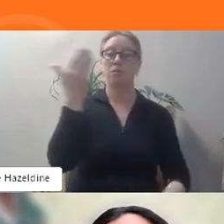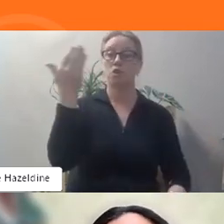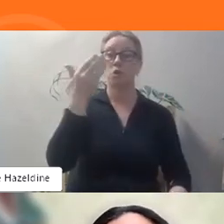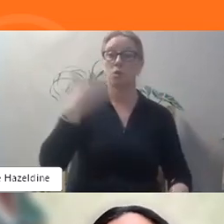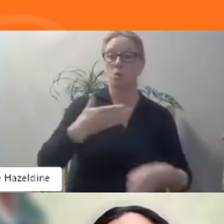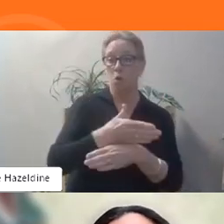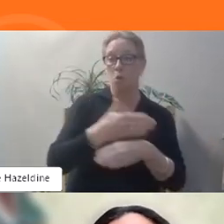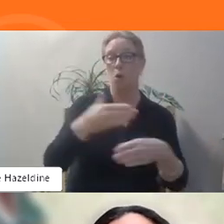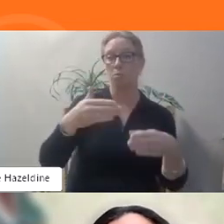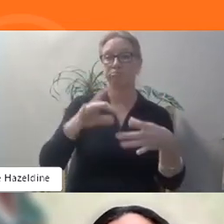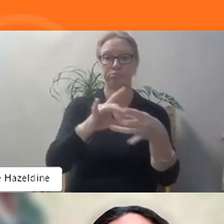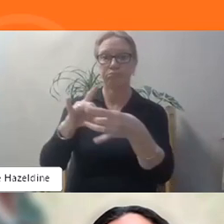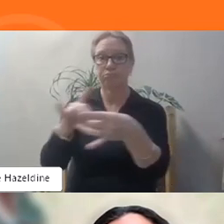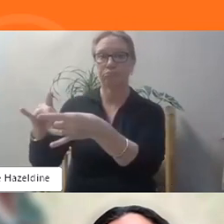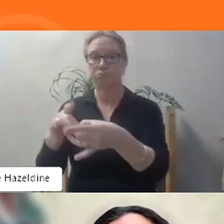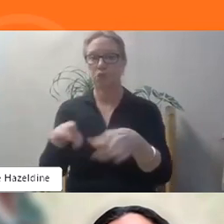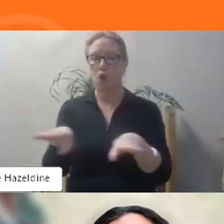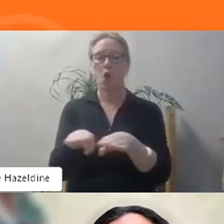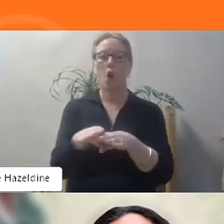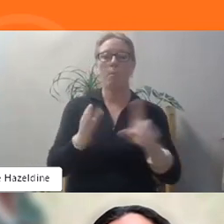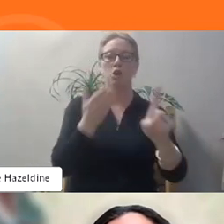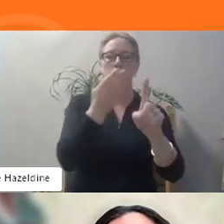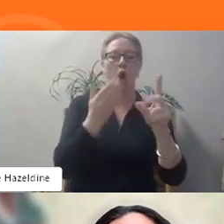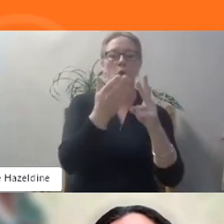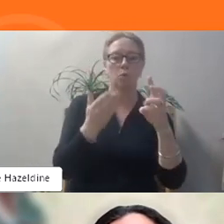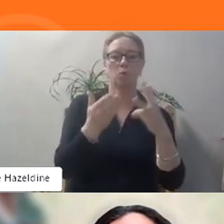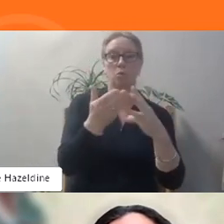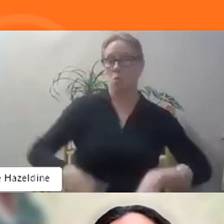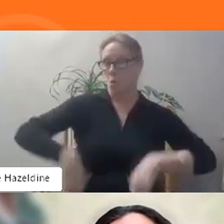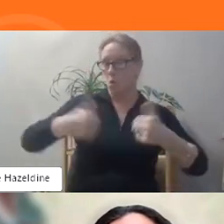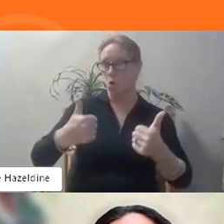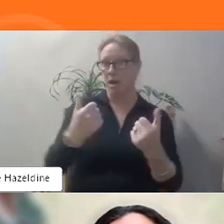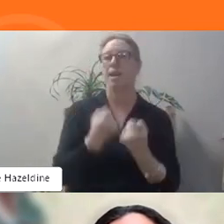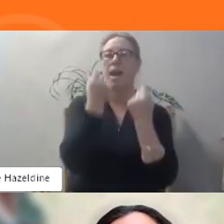goals and we find we're getting some really good traction and understanding.